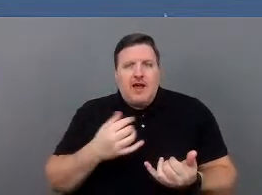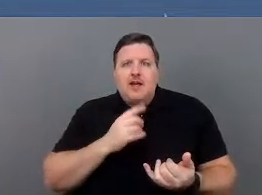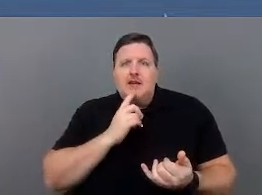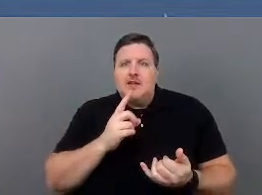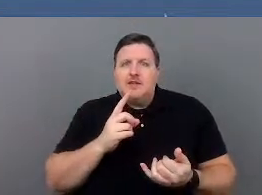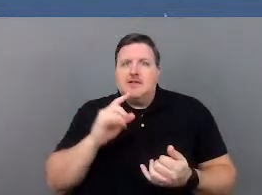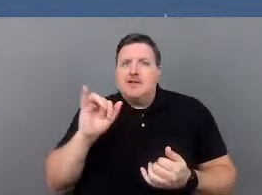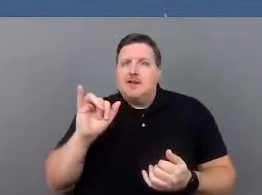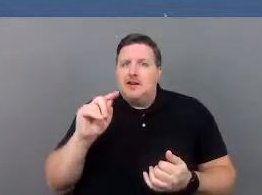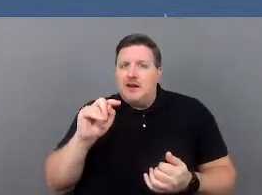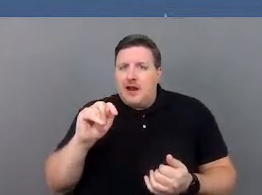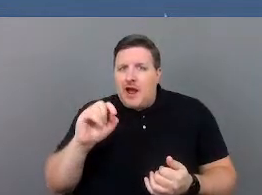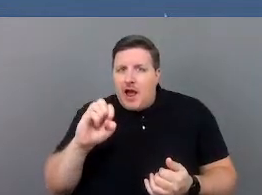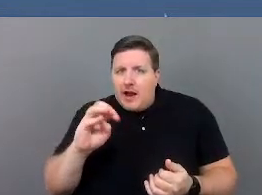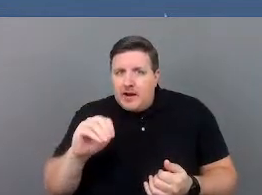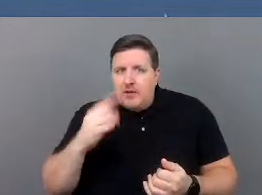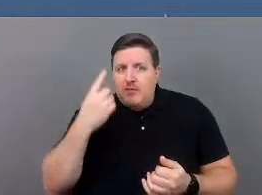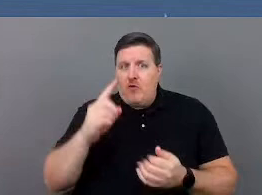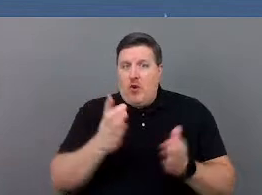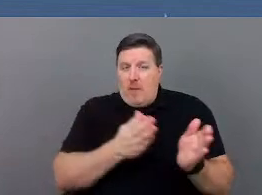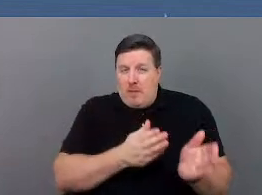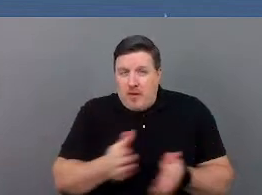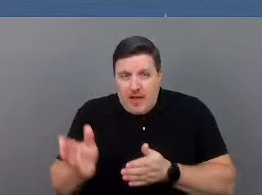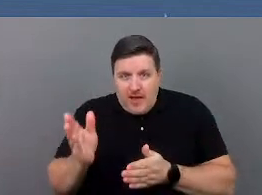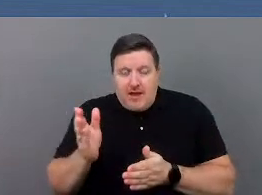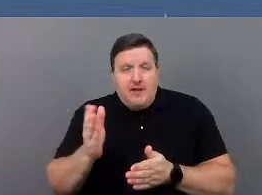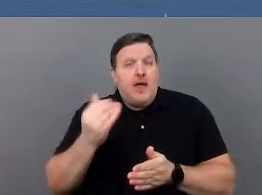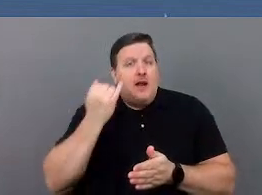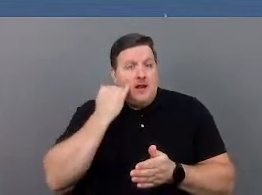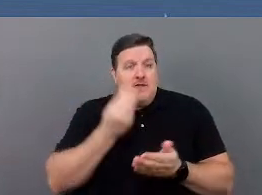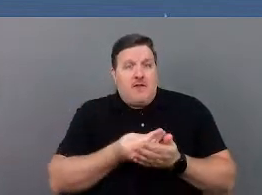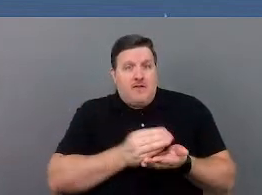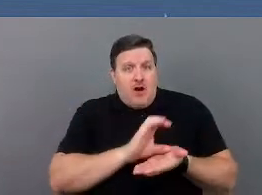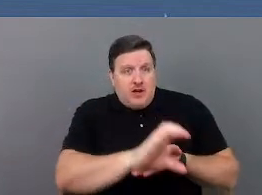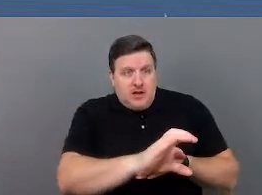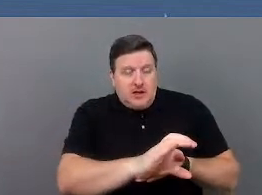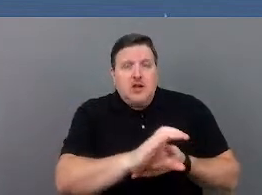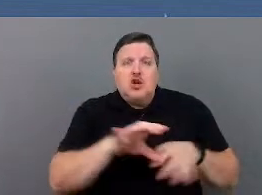ABOUT THE TOXIC WORK ENVIRONMENT. WE'RE GOING TO HAVE A HORRIBLE TIME HIRING